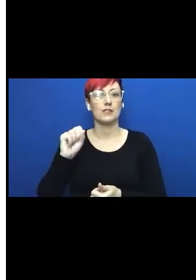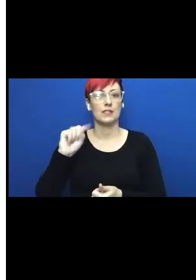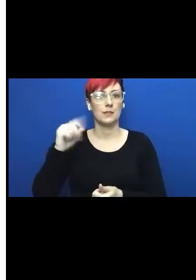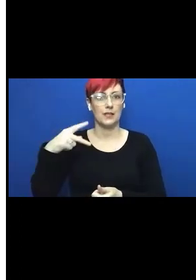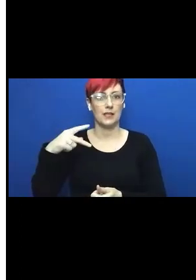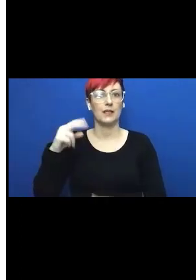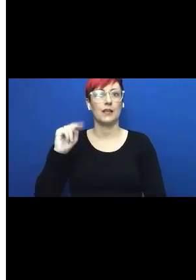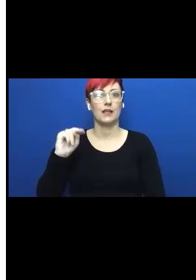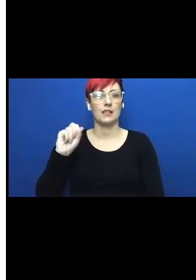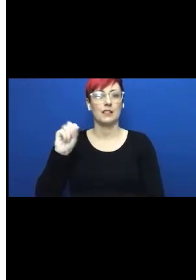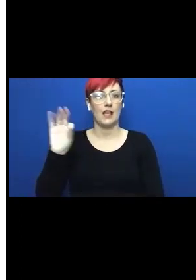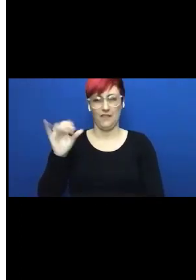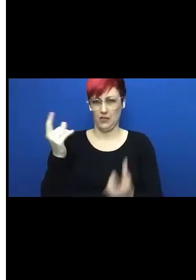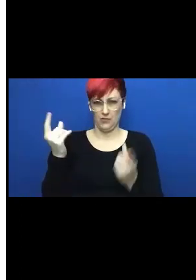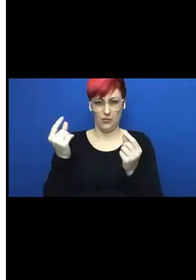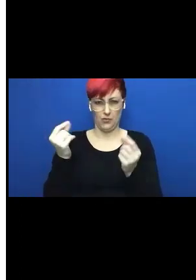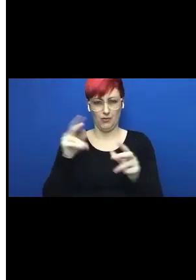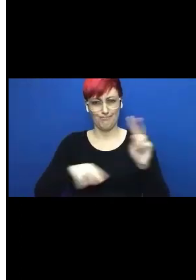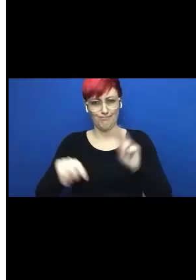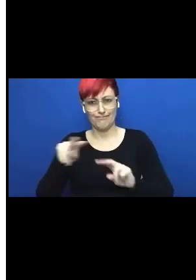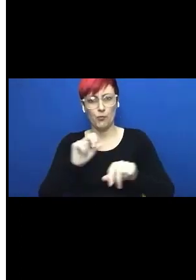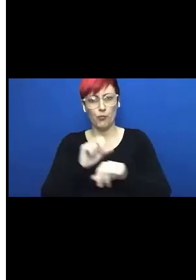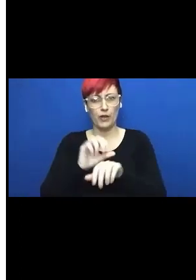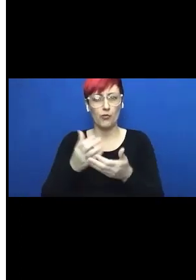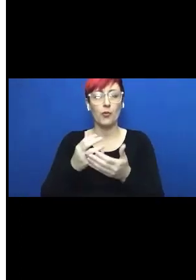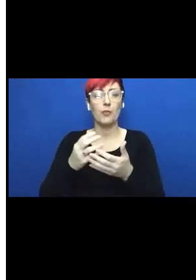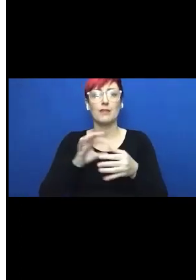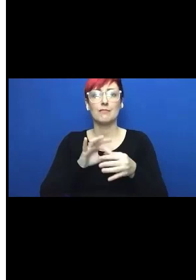And what we are doing is developing a harmonized approach